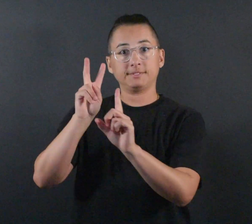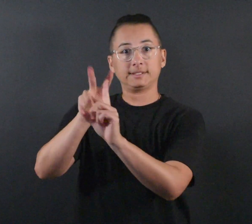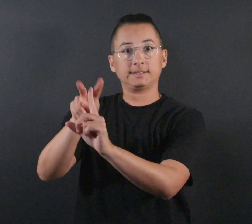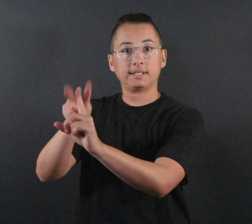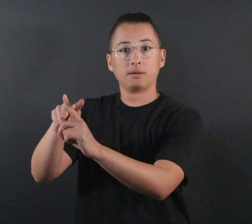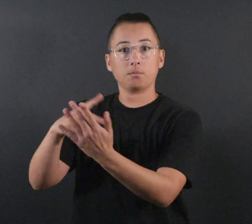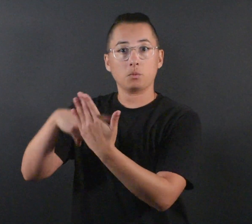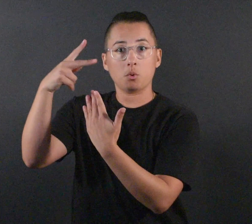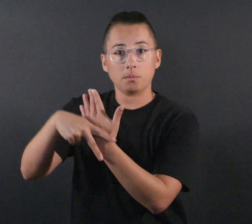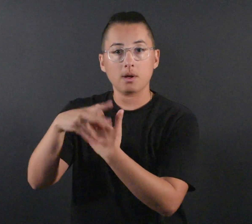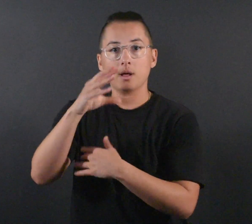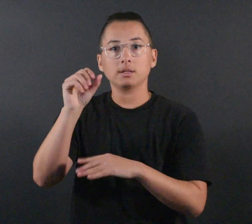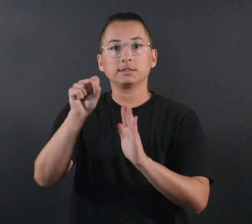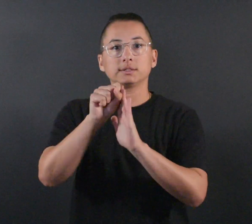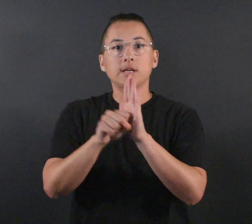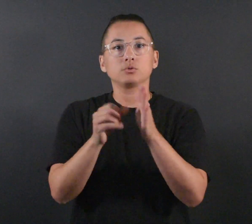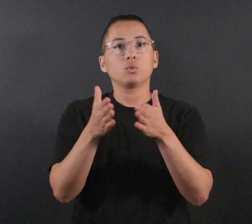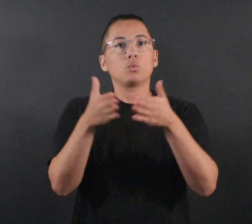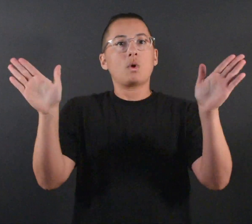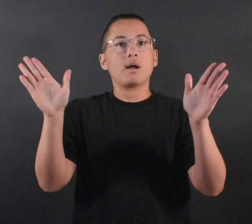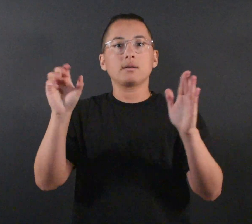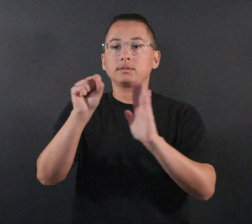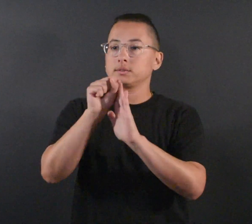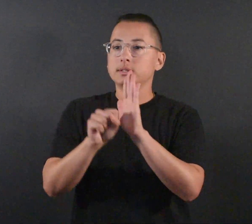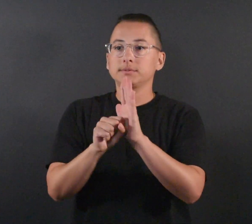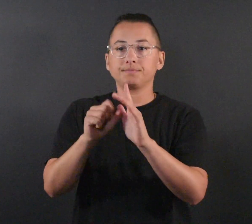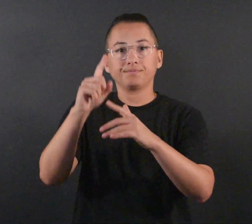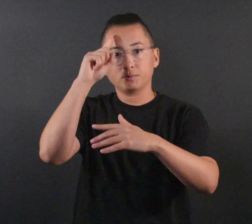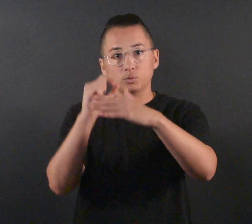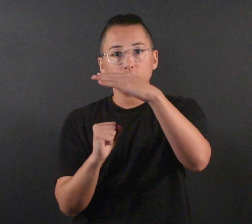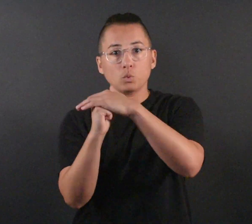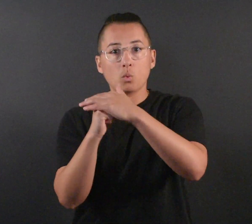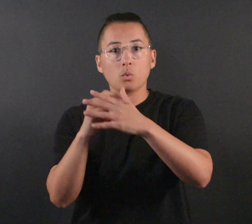Having a designation program and a statewide stroke care system